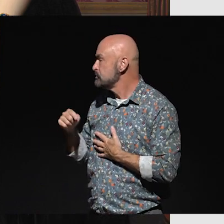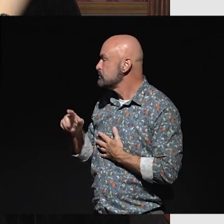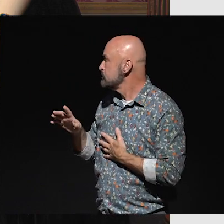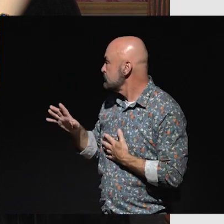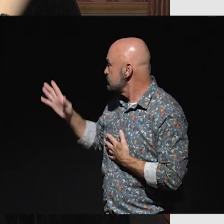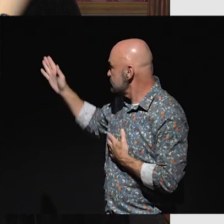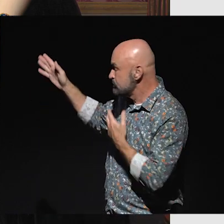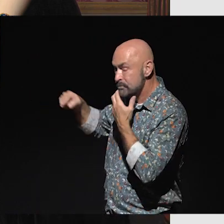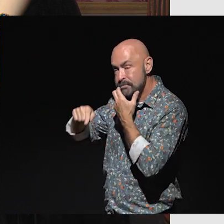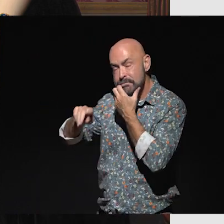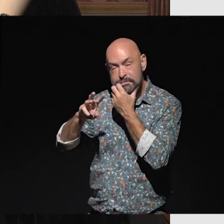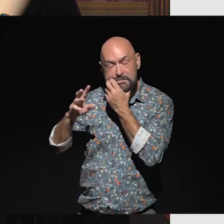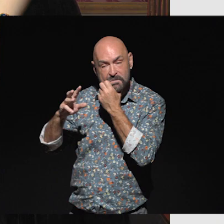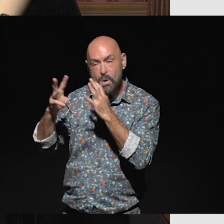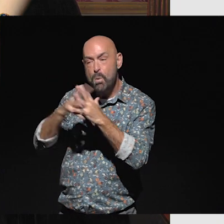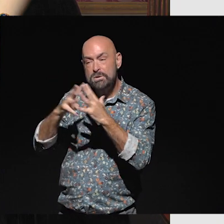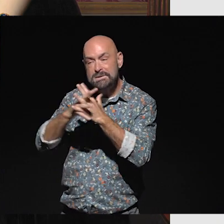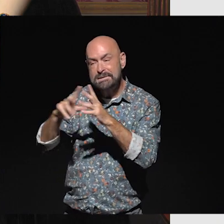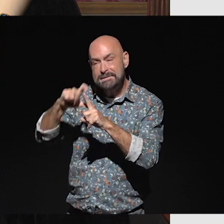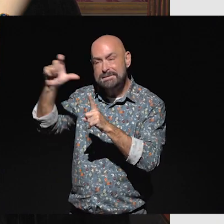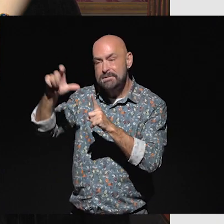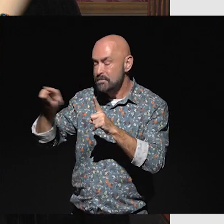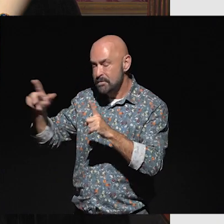It's in Washington next time you're there, and having looked at it,